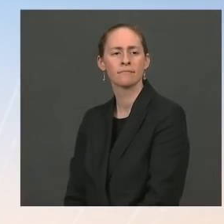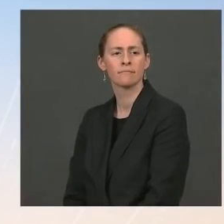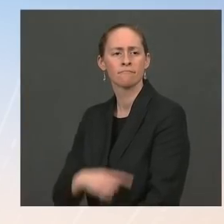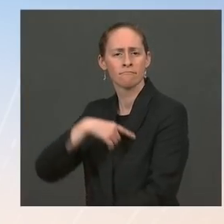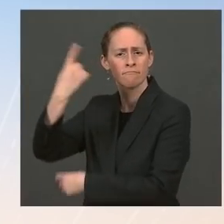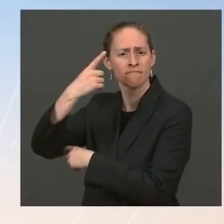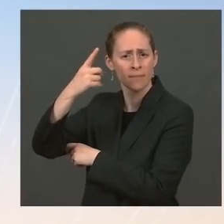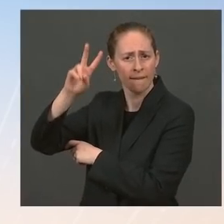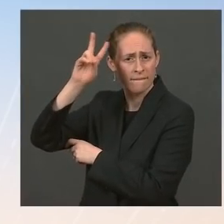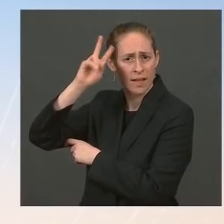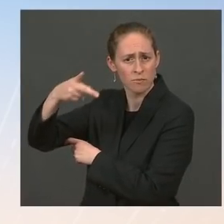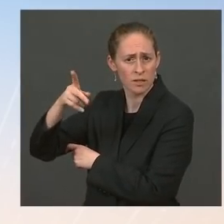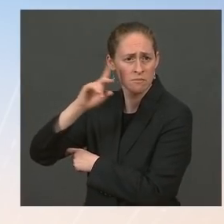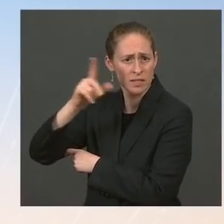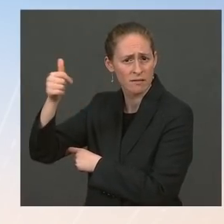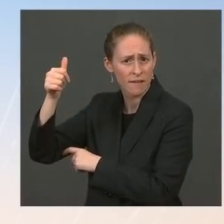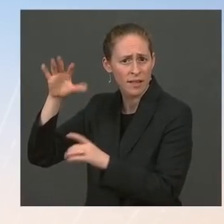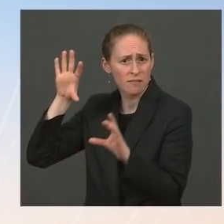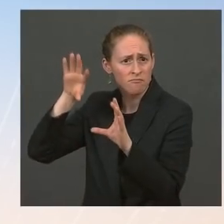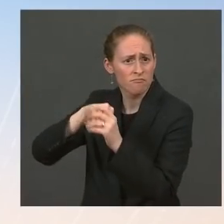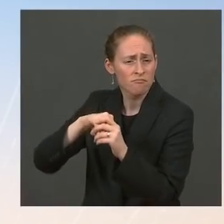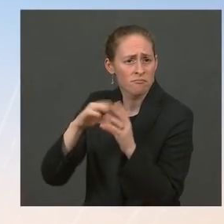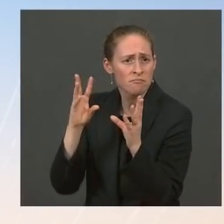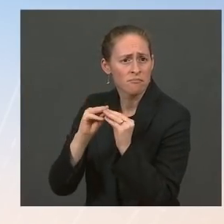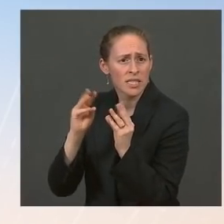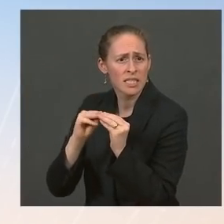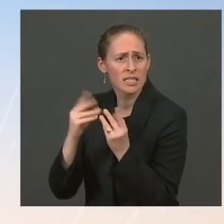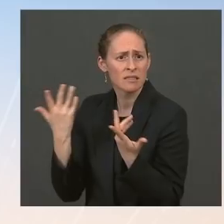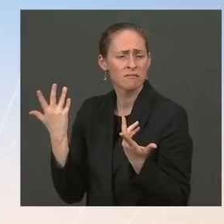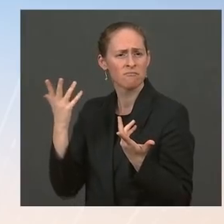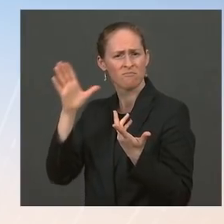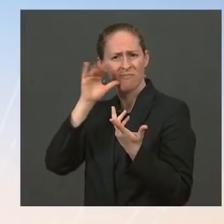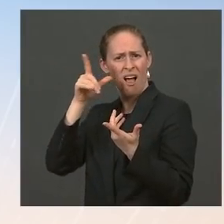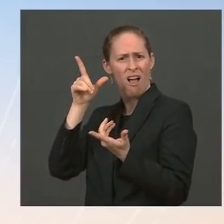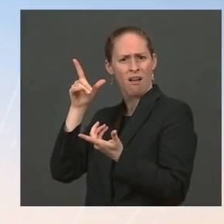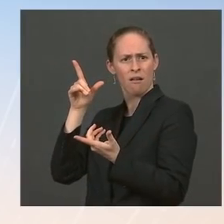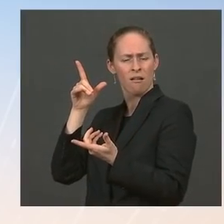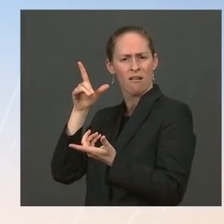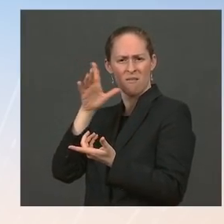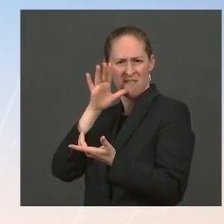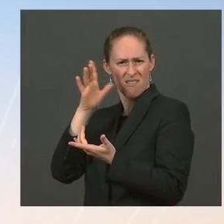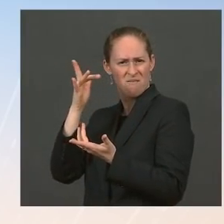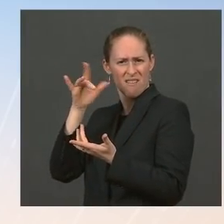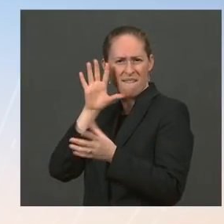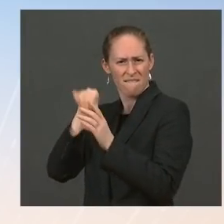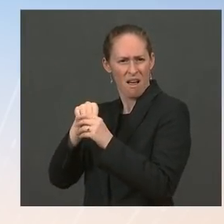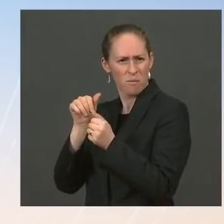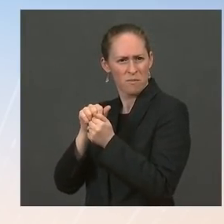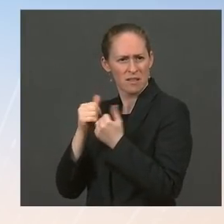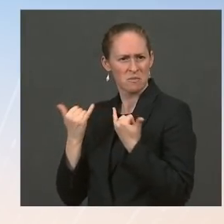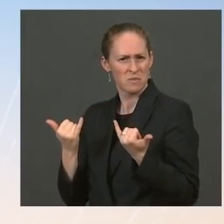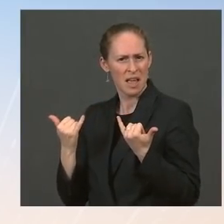I'm just wondering the thinking is behind that. Ms. Psaki: I don't think that's historically uncommon when leaders come to the United States